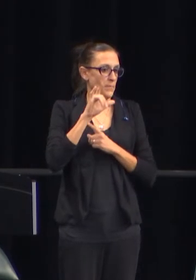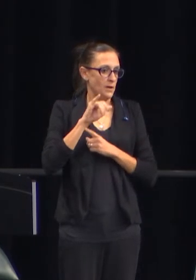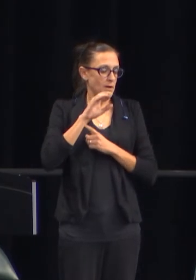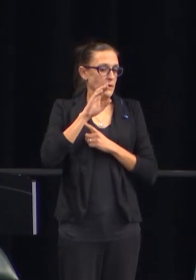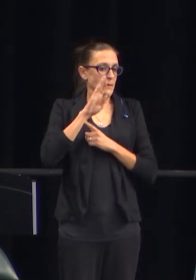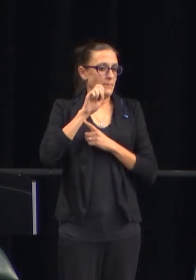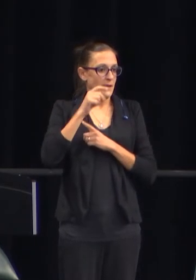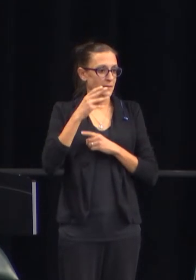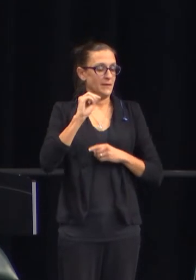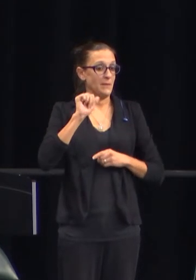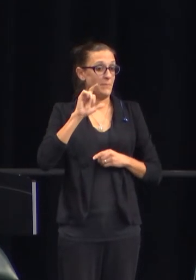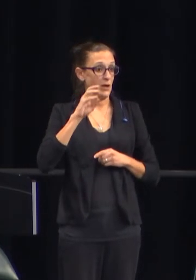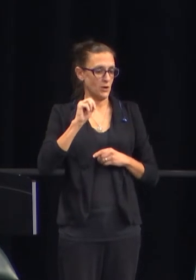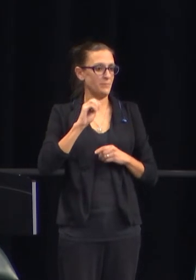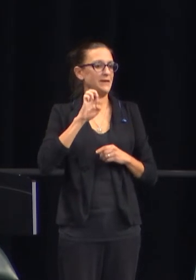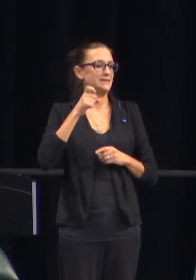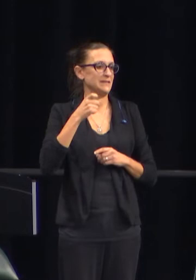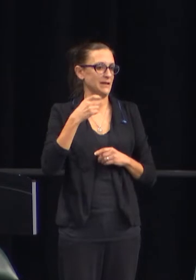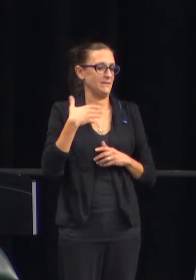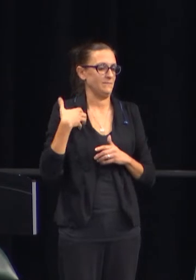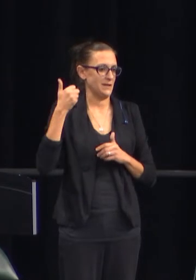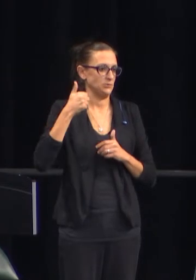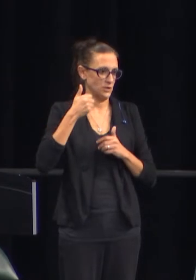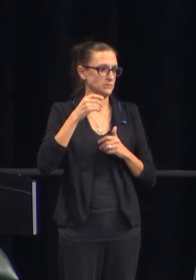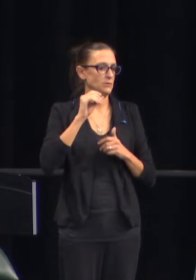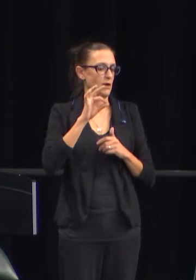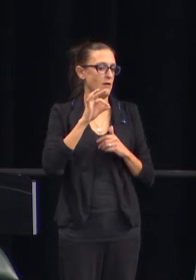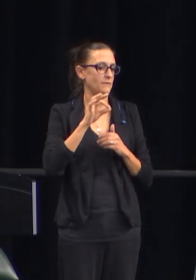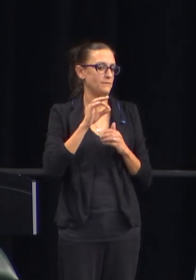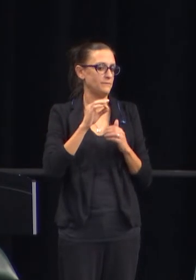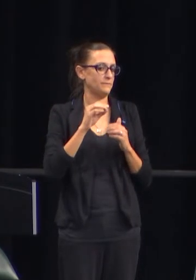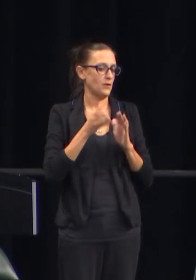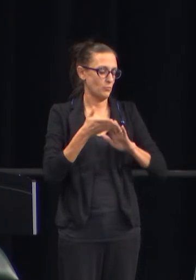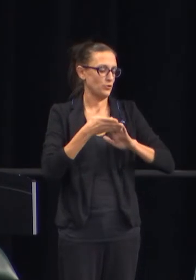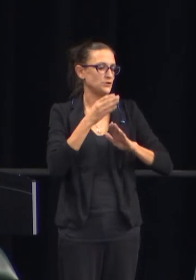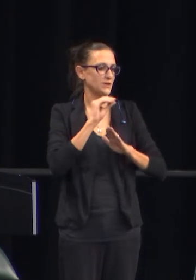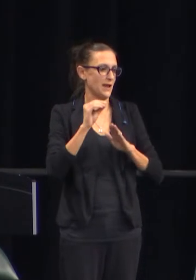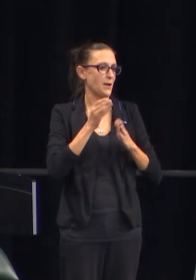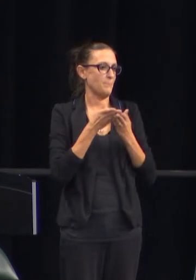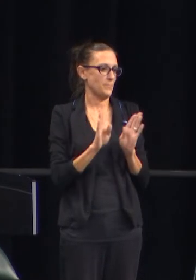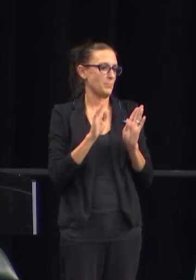Executive Vice Chancellor of Operations and Public Affairs. (audience applauding) Neil Vickers,